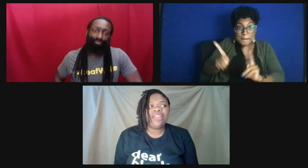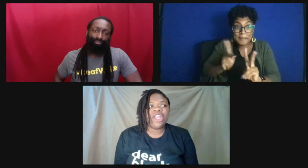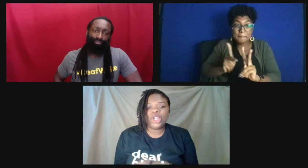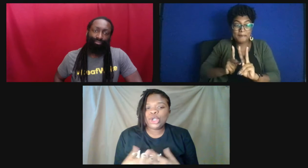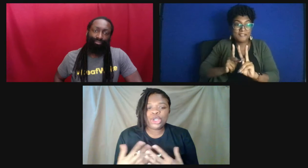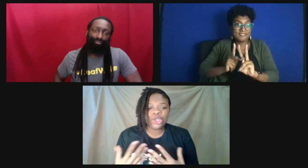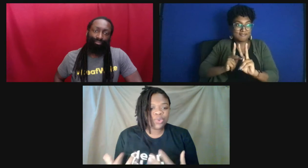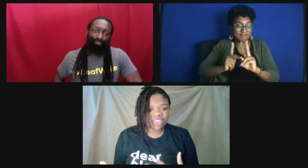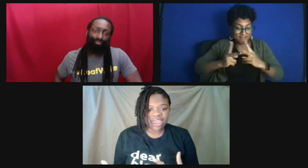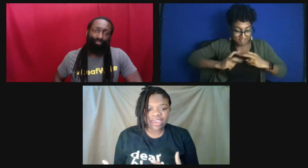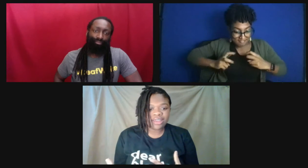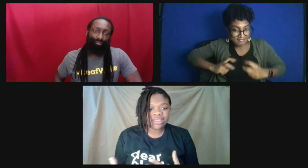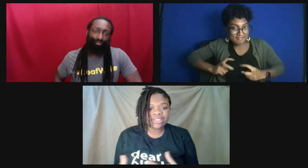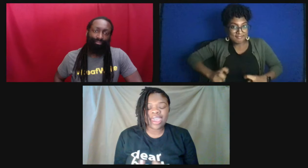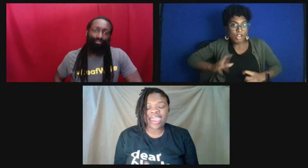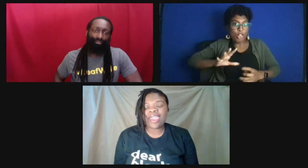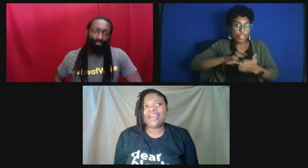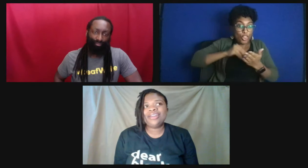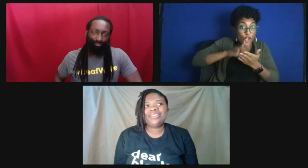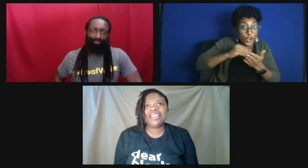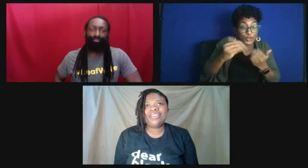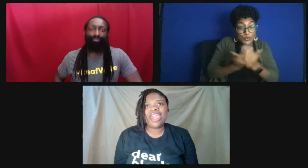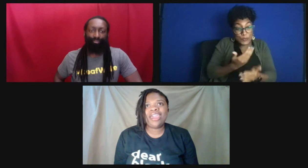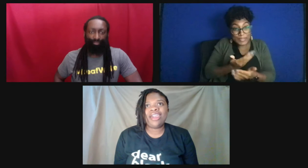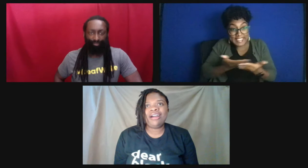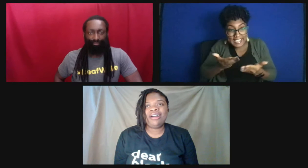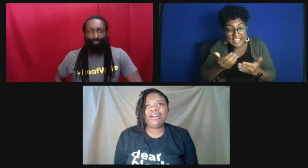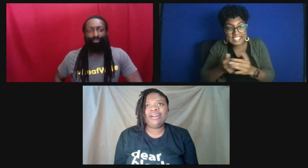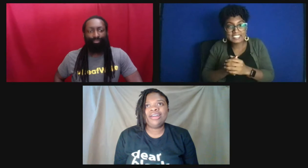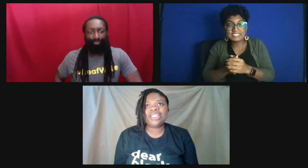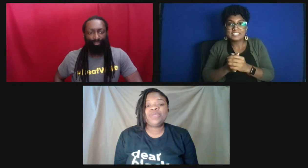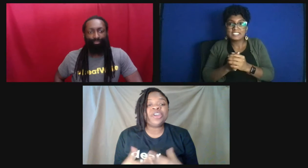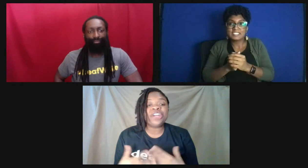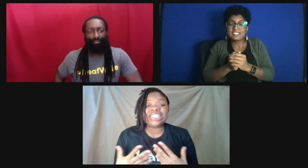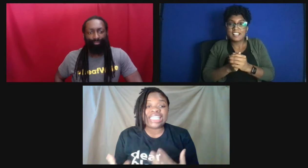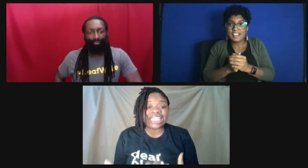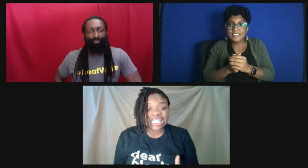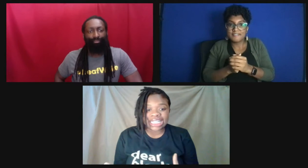and they learn new things and they experience healing